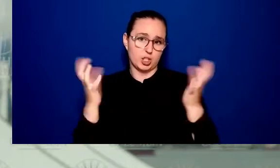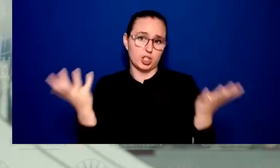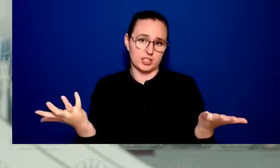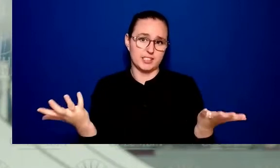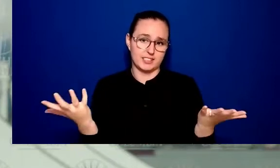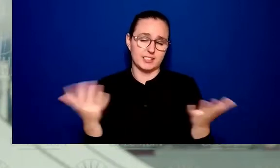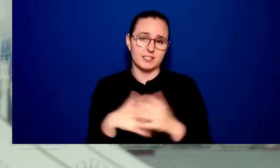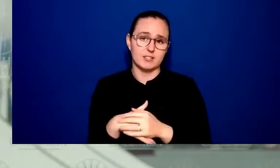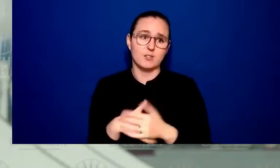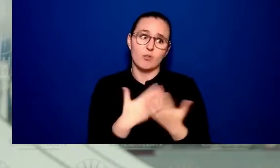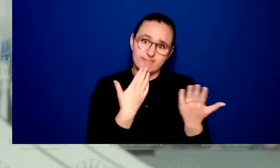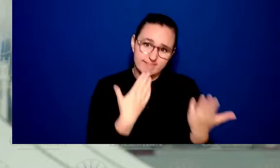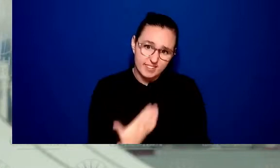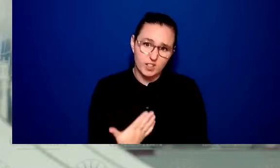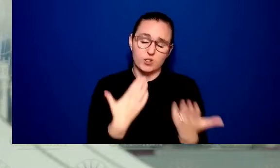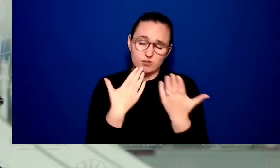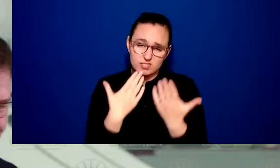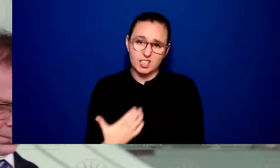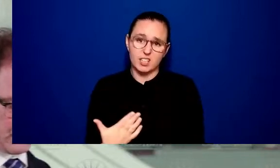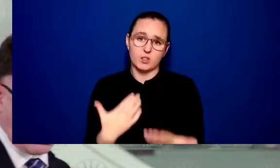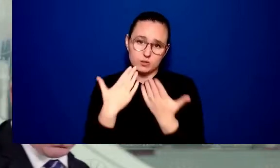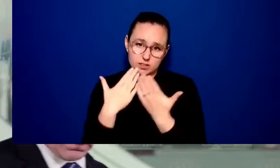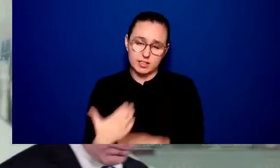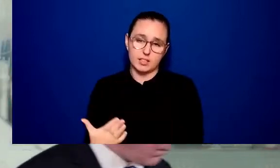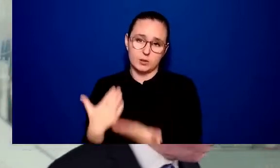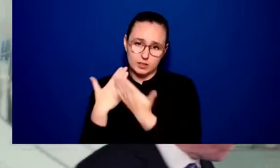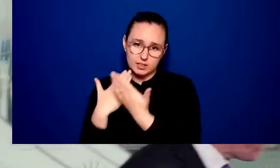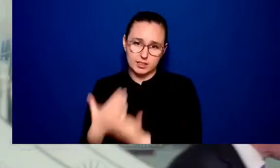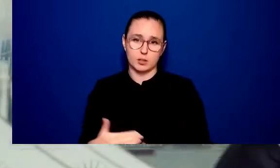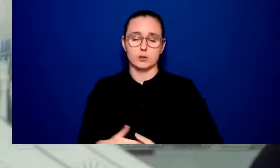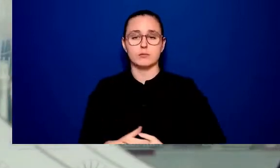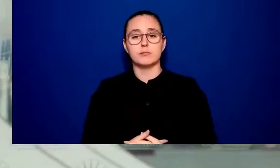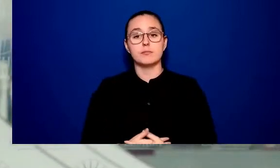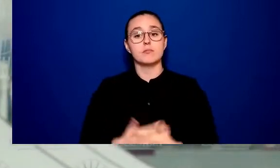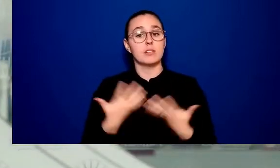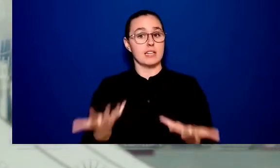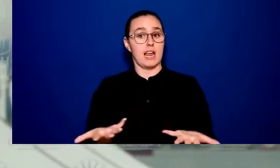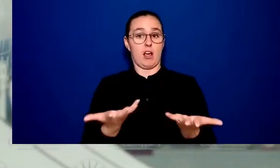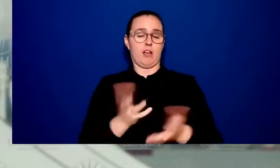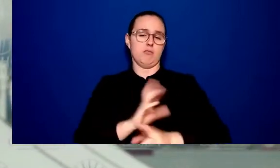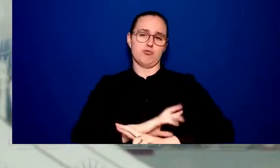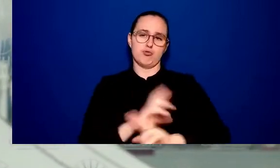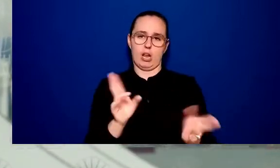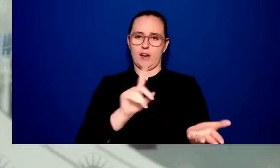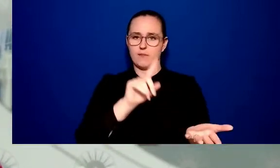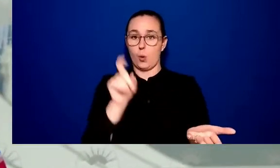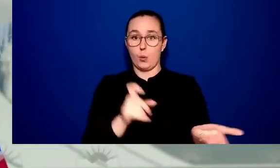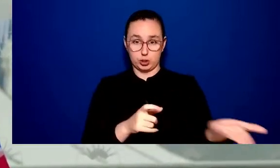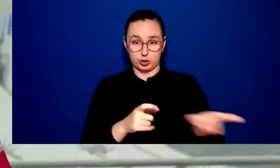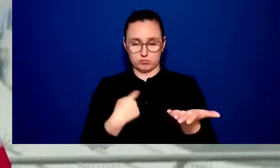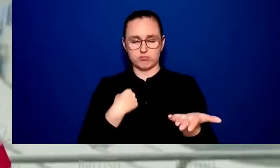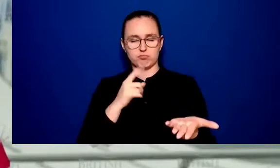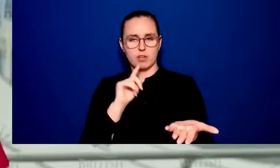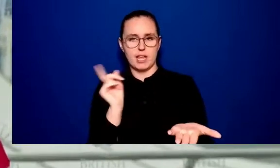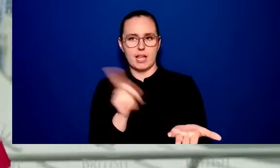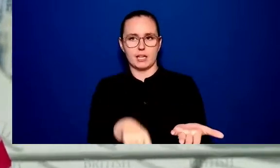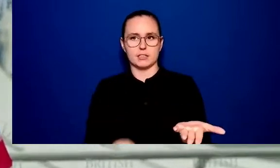of them were happy to take your questions. As a reminder the media on the phone, please press star one to enter the